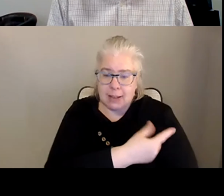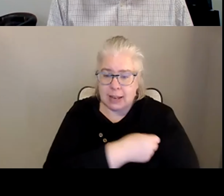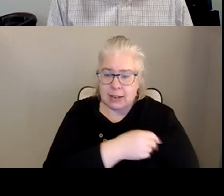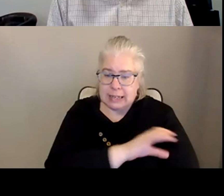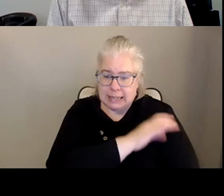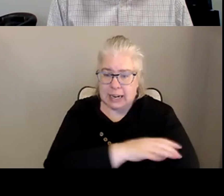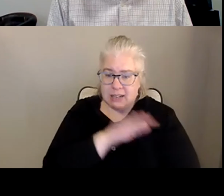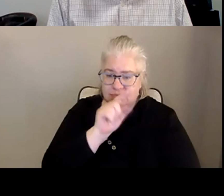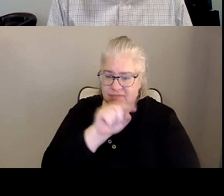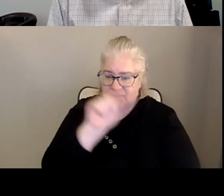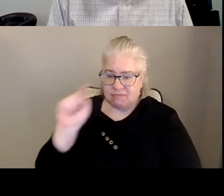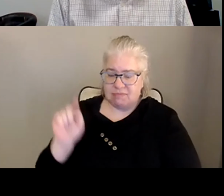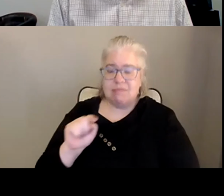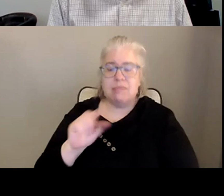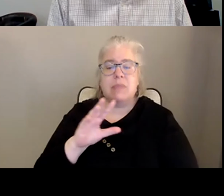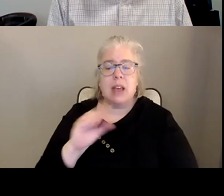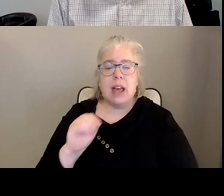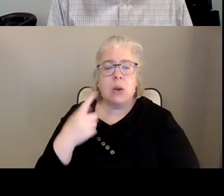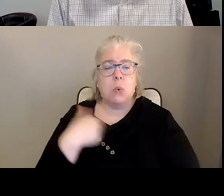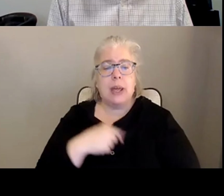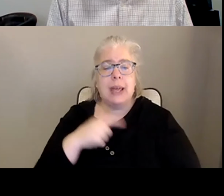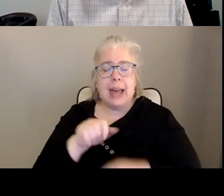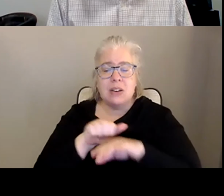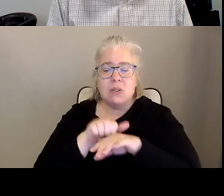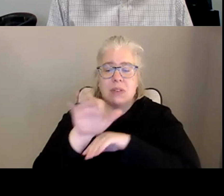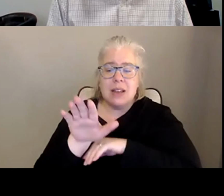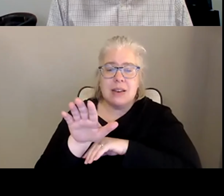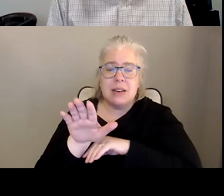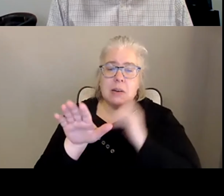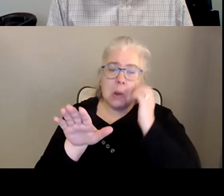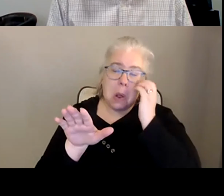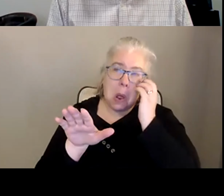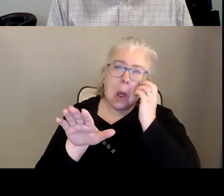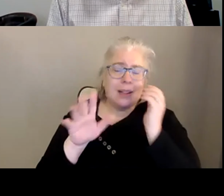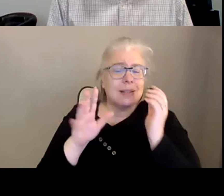And it's a lot of interpretation hours.